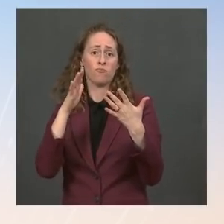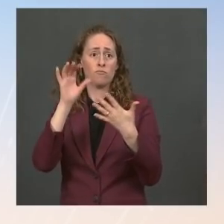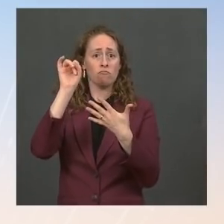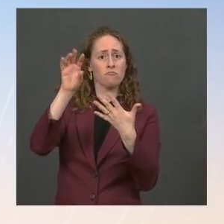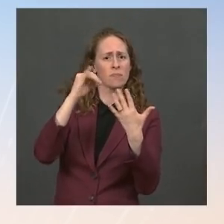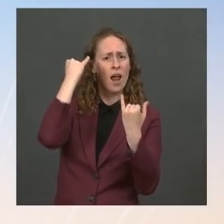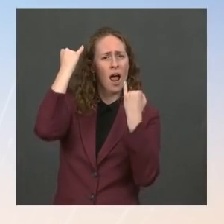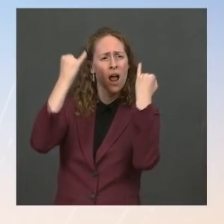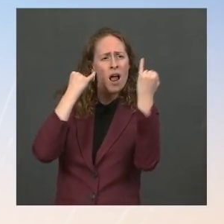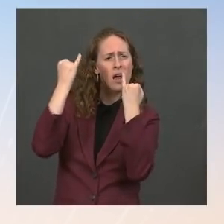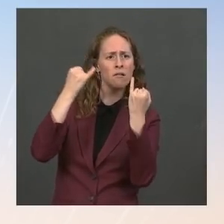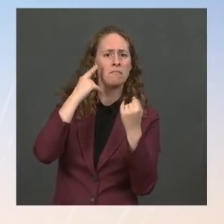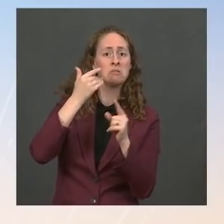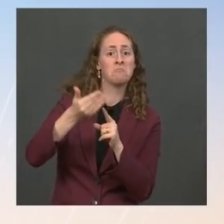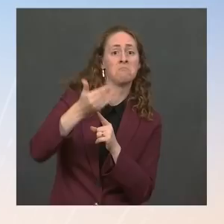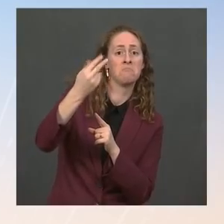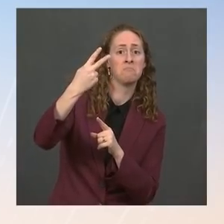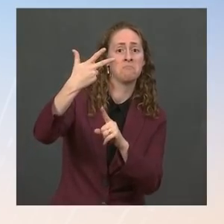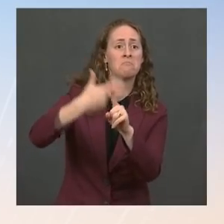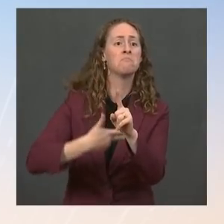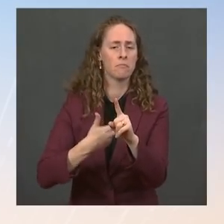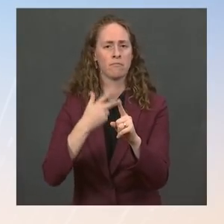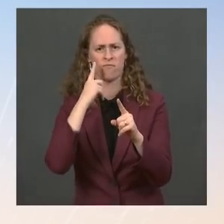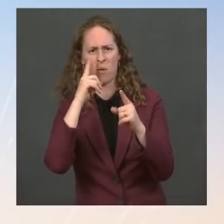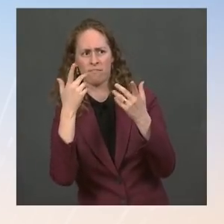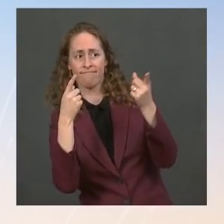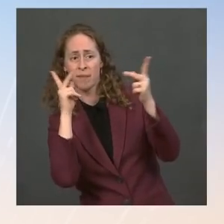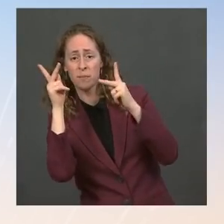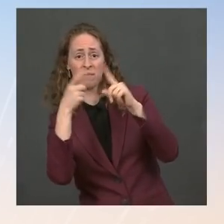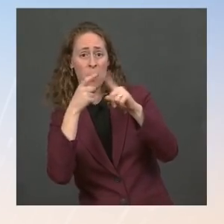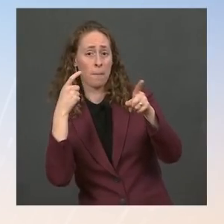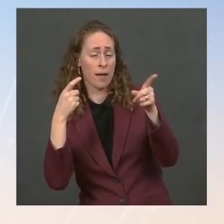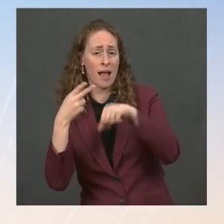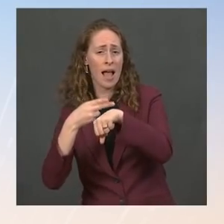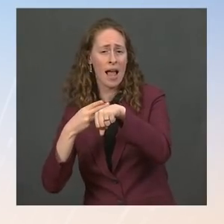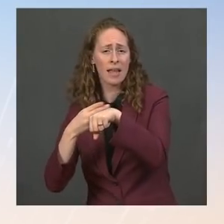as it relates to Haiti. The Press: And no matter whether it's the people who left --